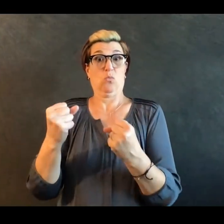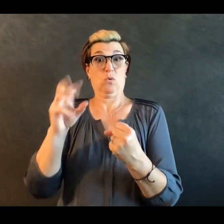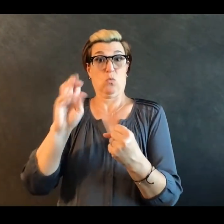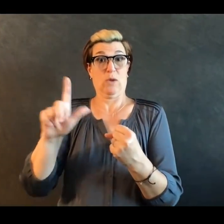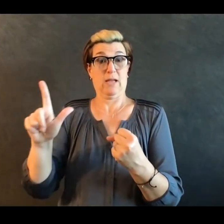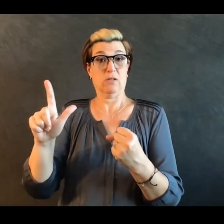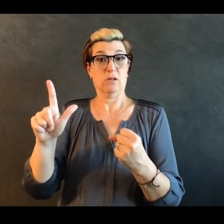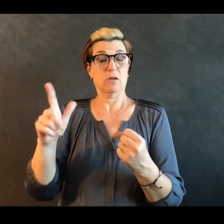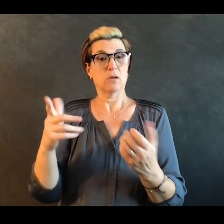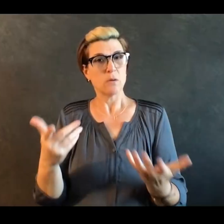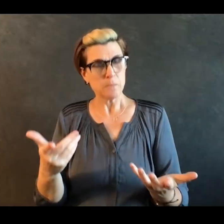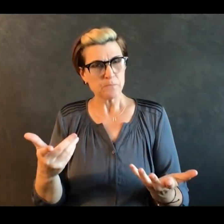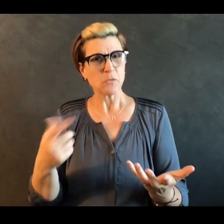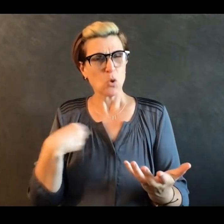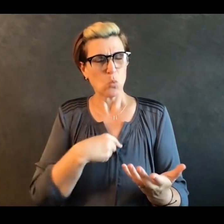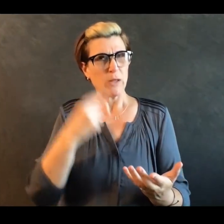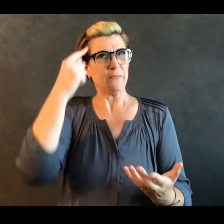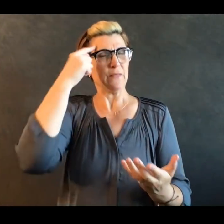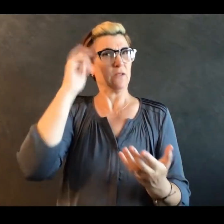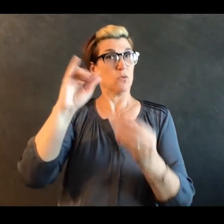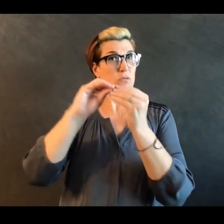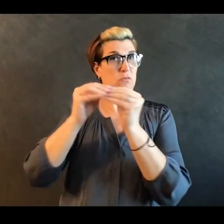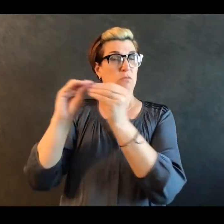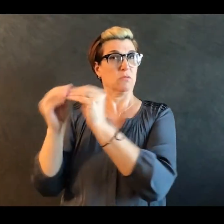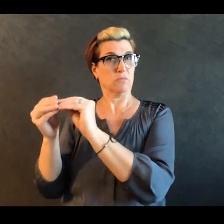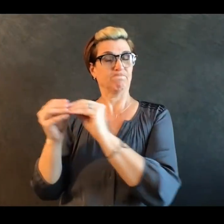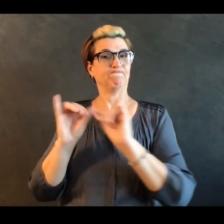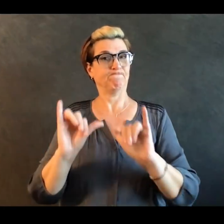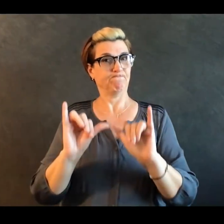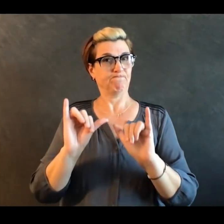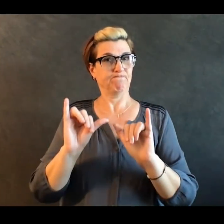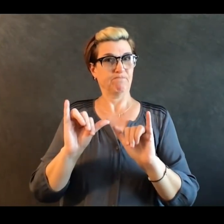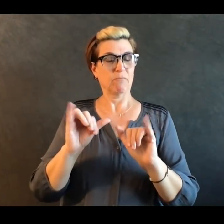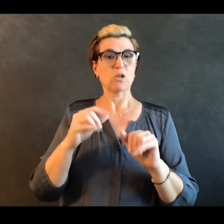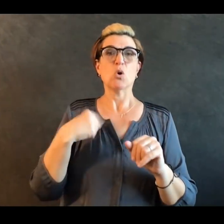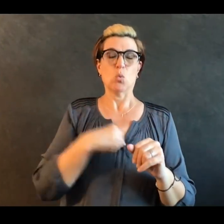to facilitate the development and access to convalescent plasma mr. president